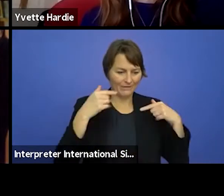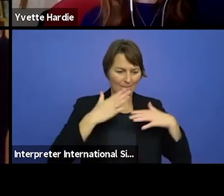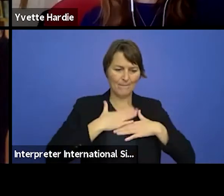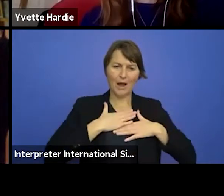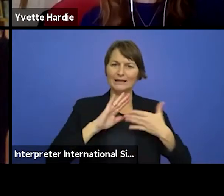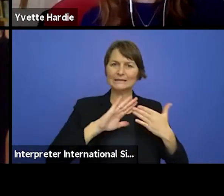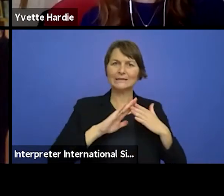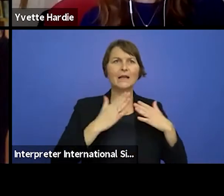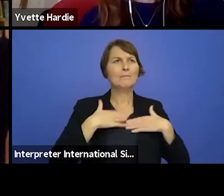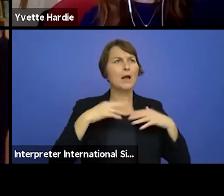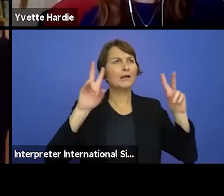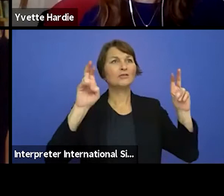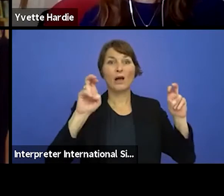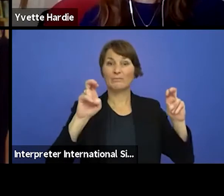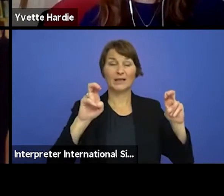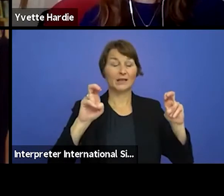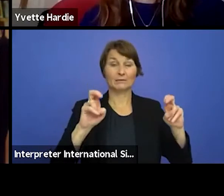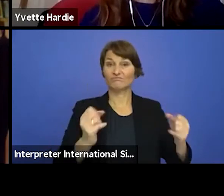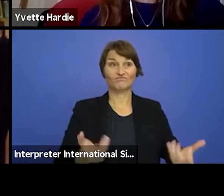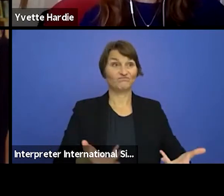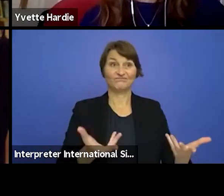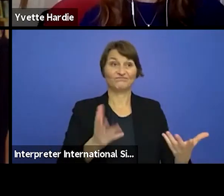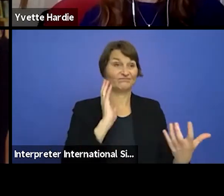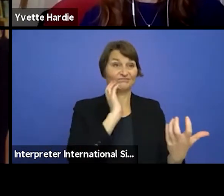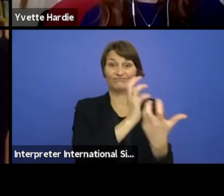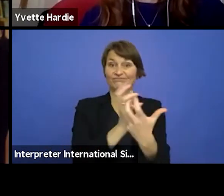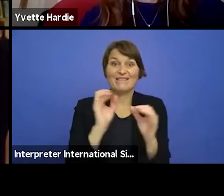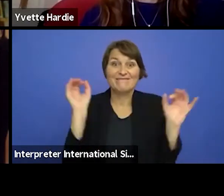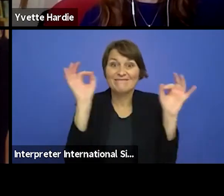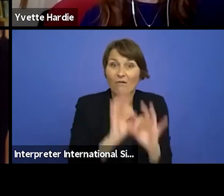those communities need to be addressed culturally and it's not like not as minorities permanently